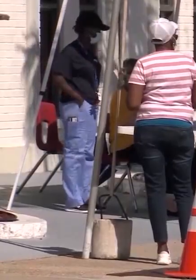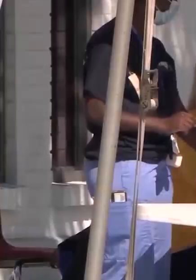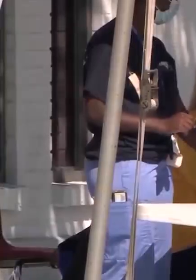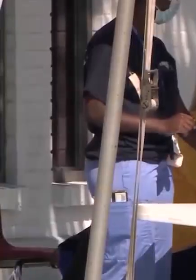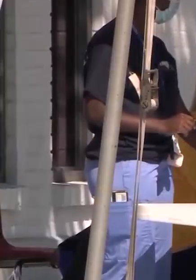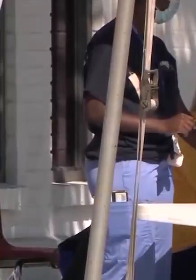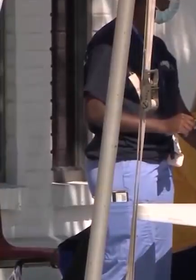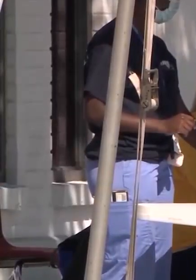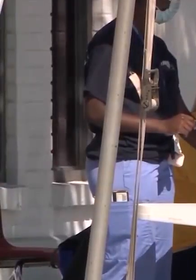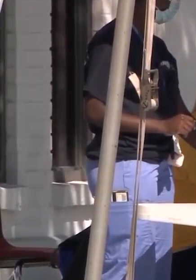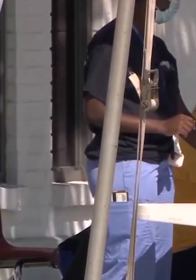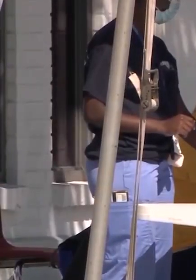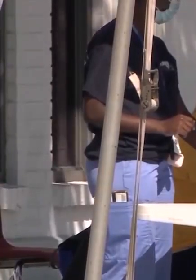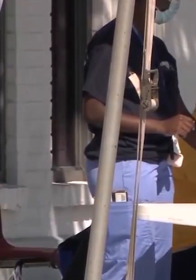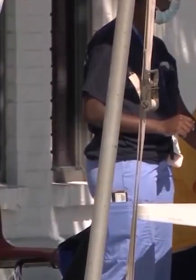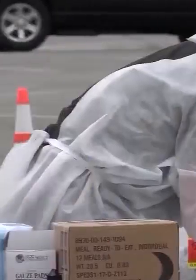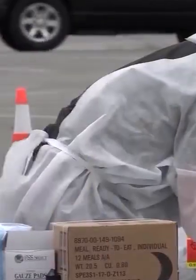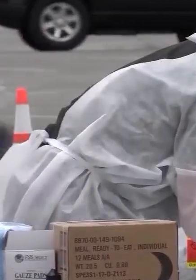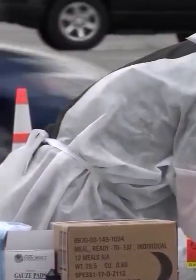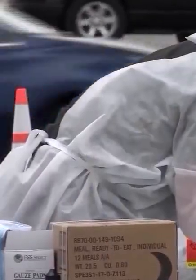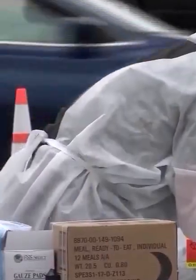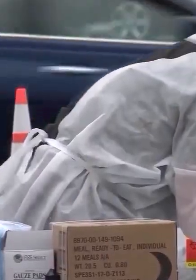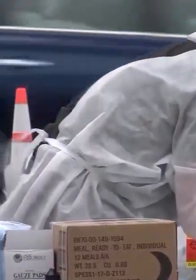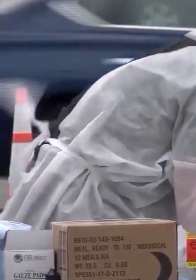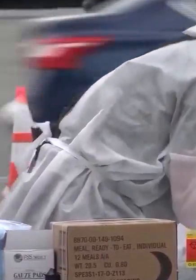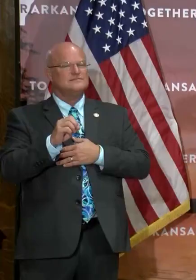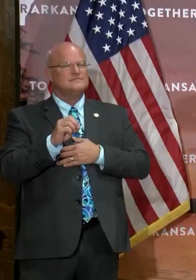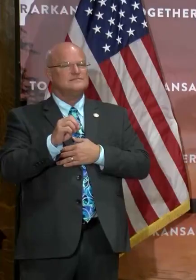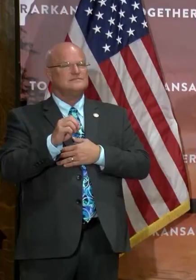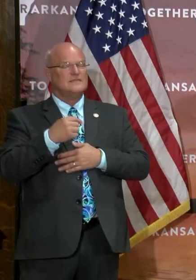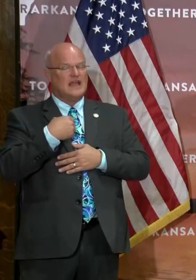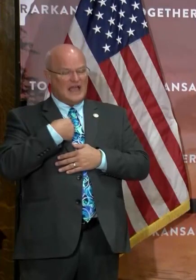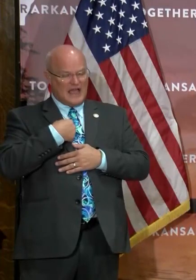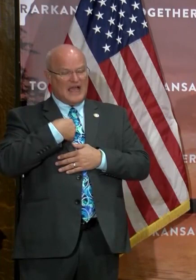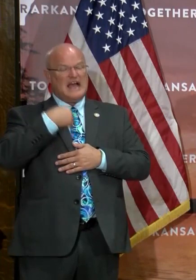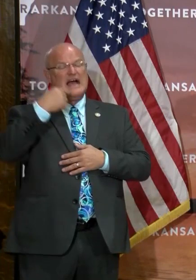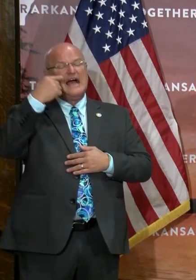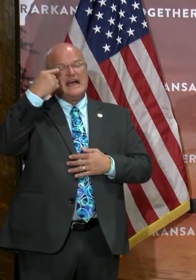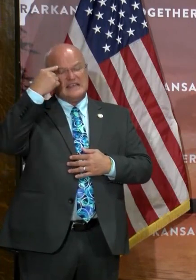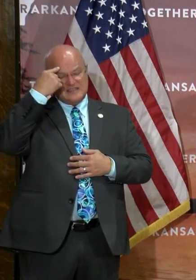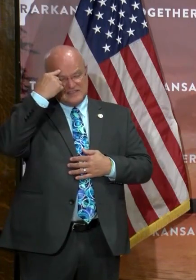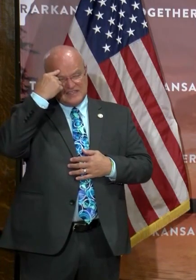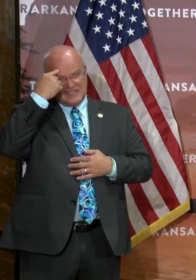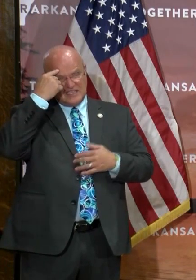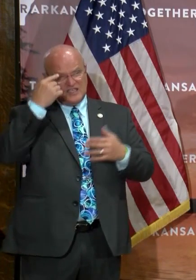BETTER TREND IN THE NEXT UPDATE OF THOSE PROJECTIONS... I think the what it serves is it tells people this is